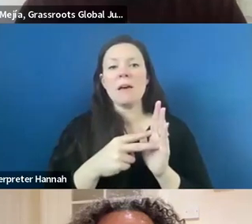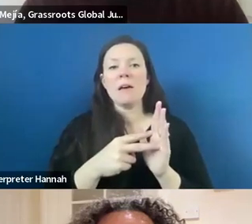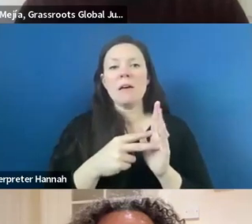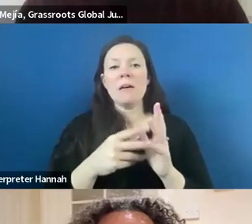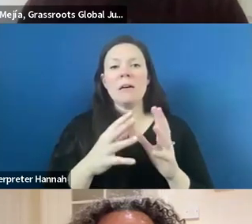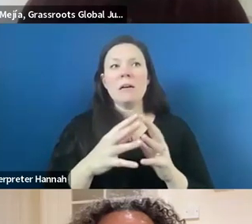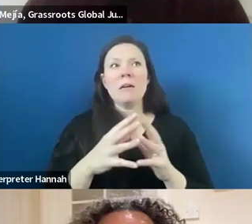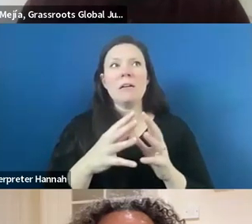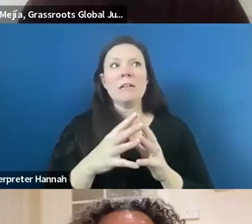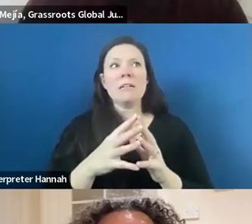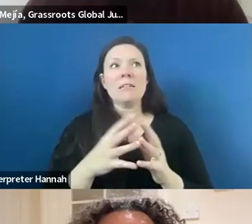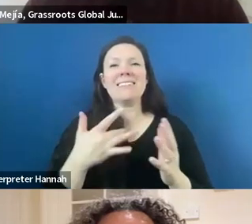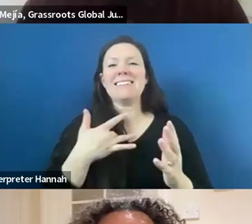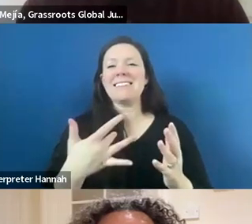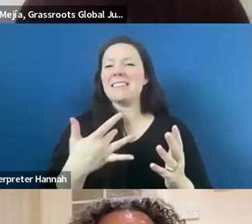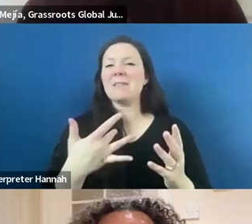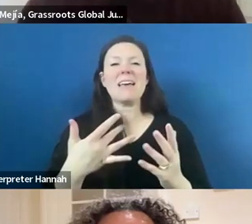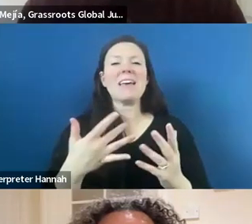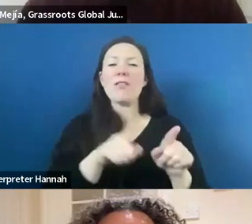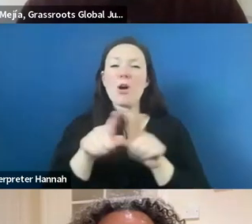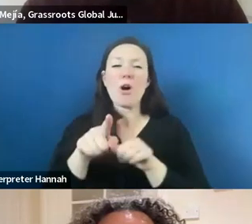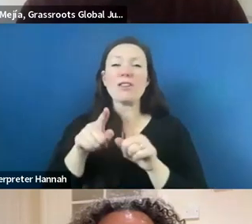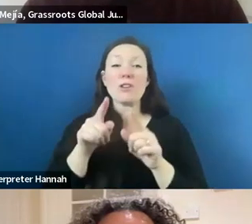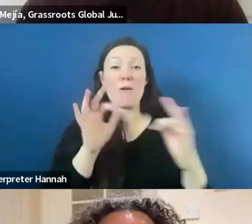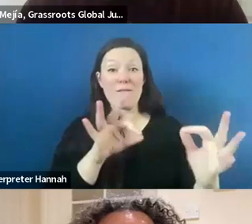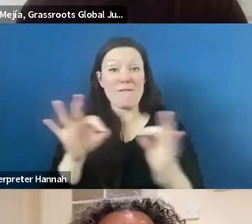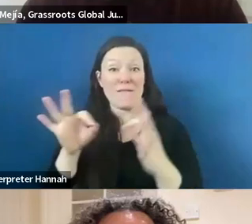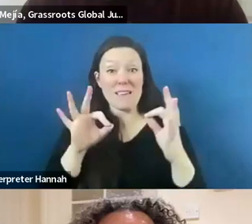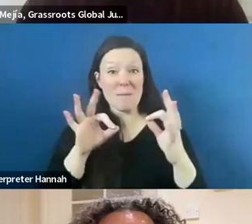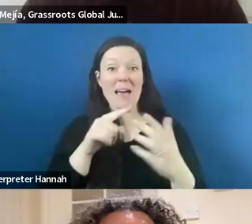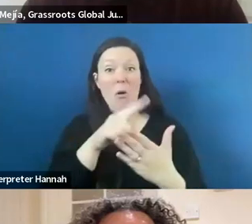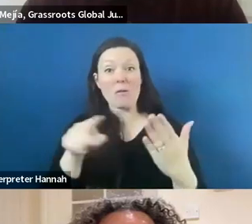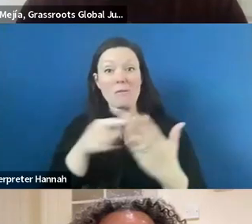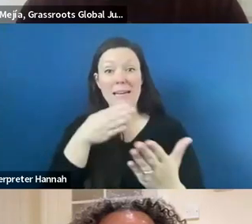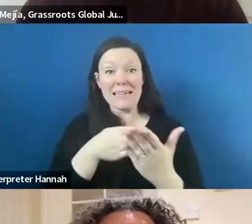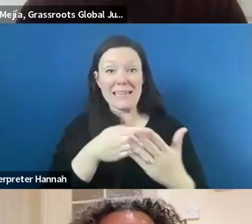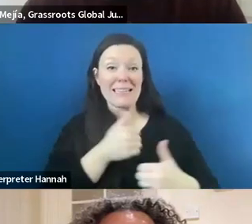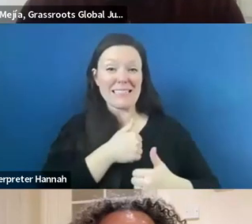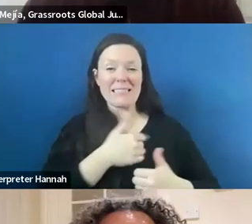they exclude points of critique of the military from these conversations and are seen as a threat.